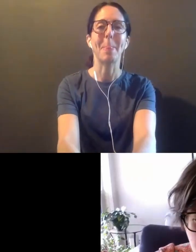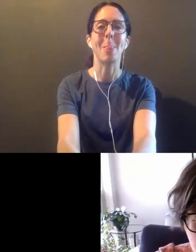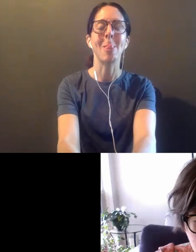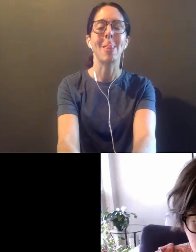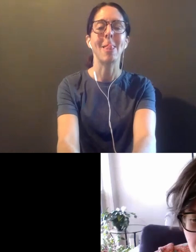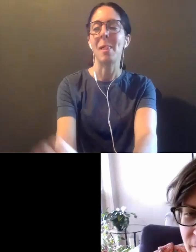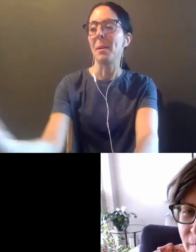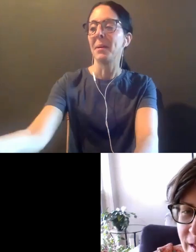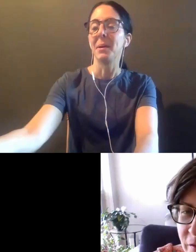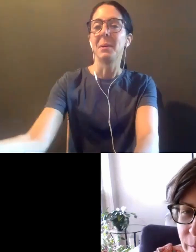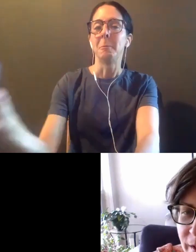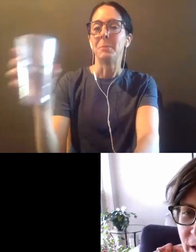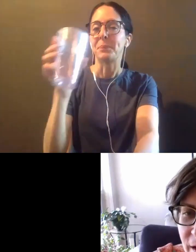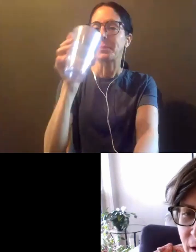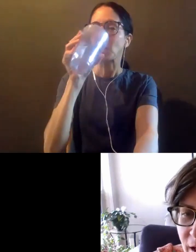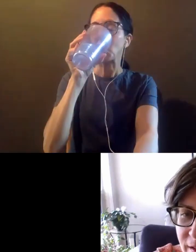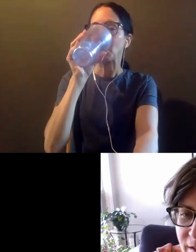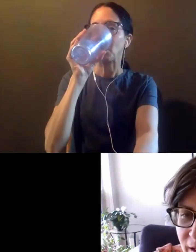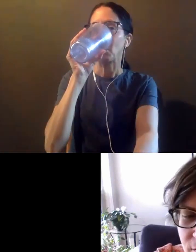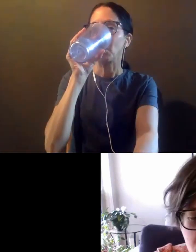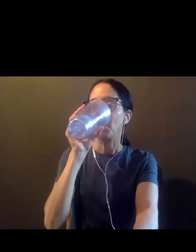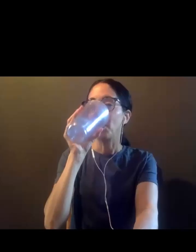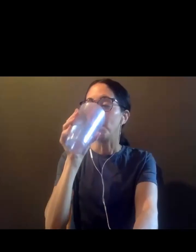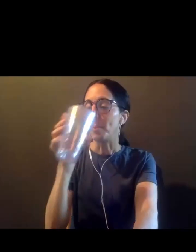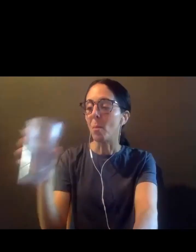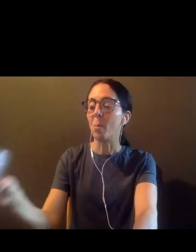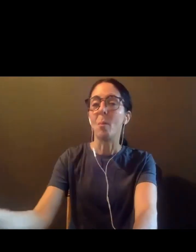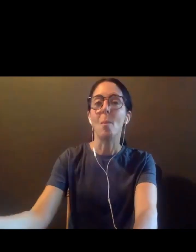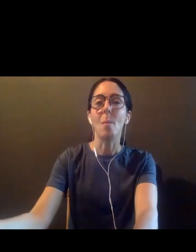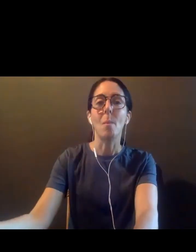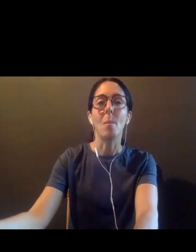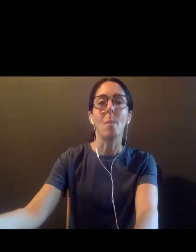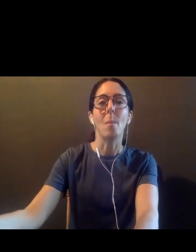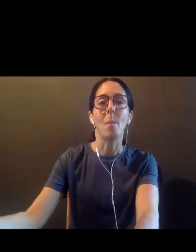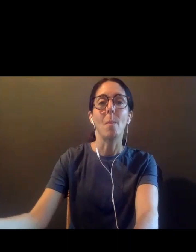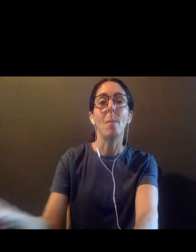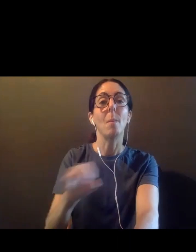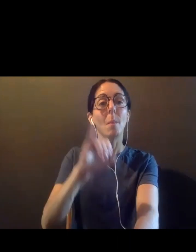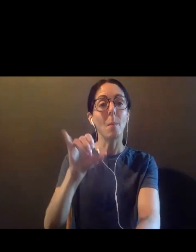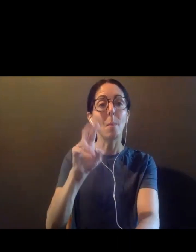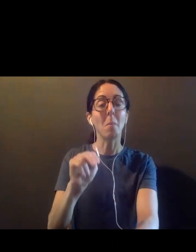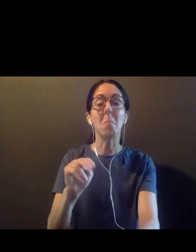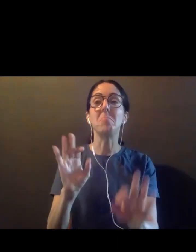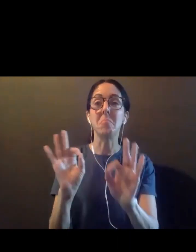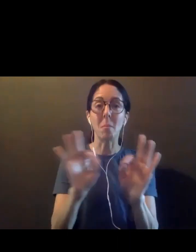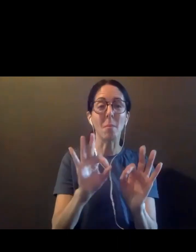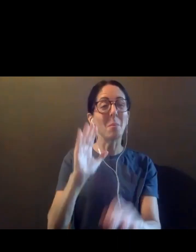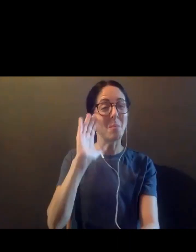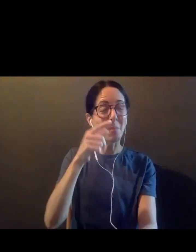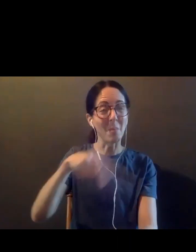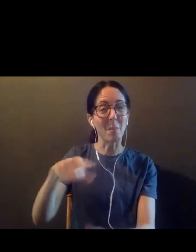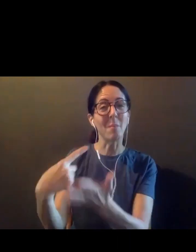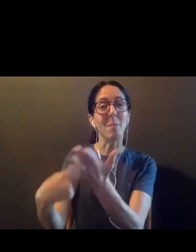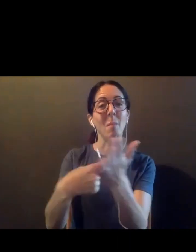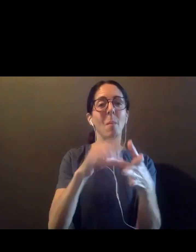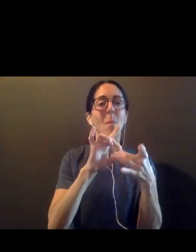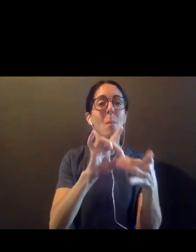It sounds like we’ve been talking about relationship across this conversation.